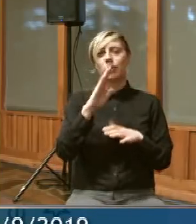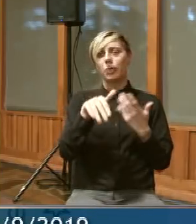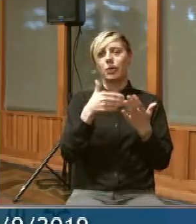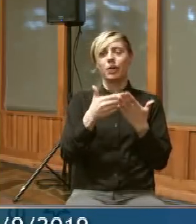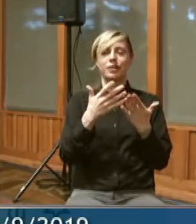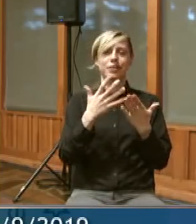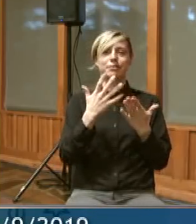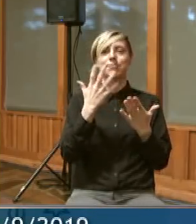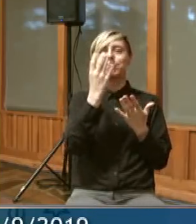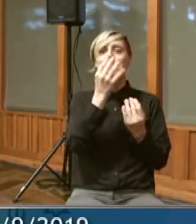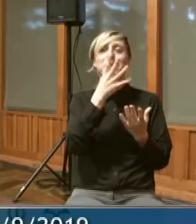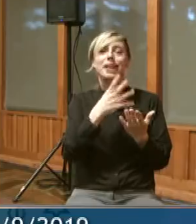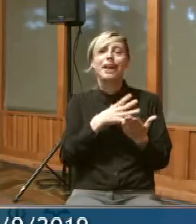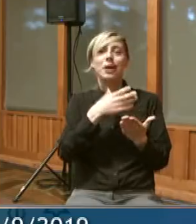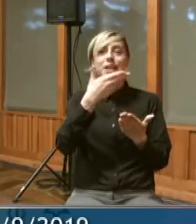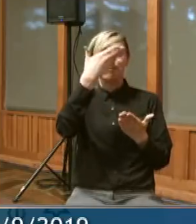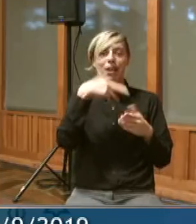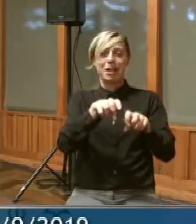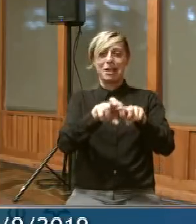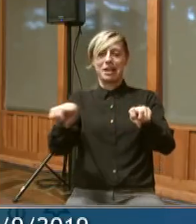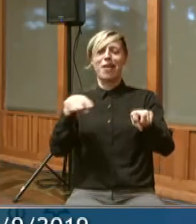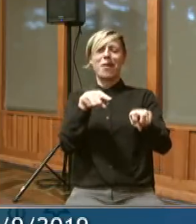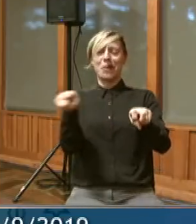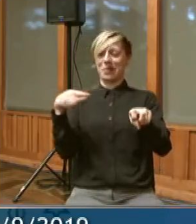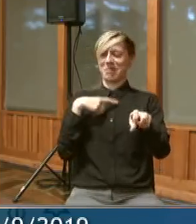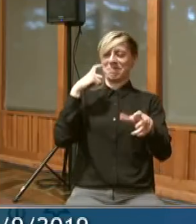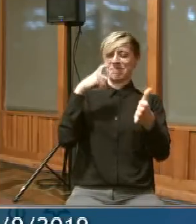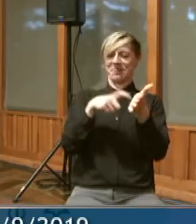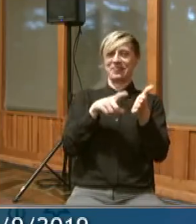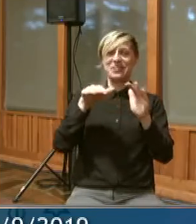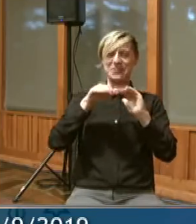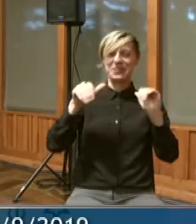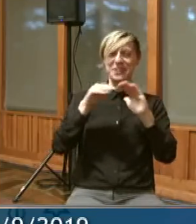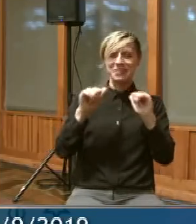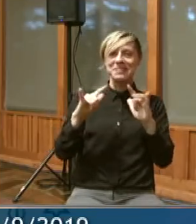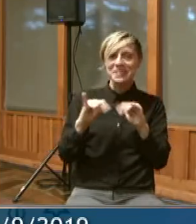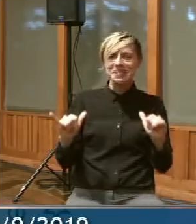THE EVENINGS. I SAW ALL THE LOVELY LADIES